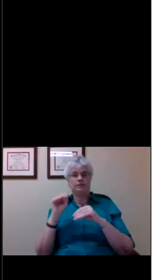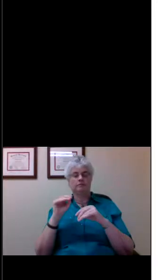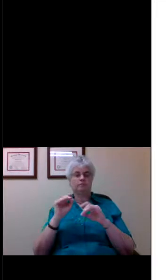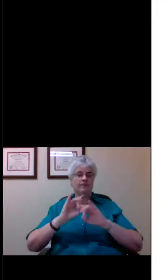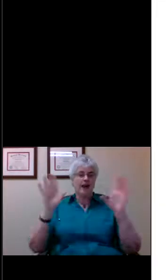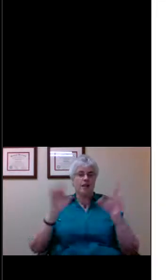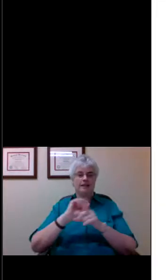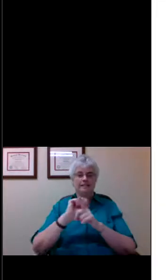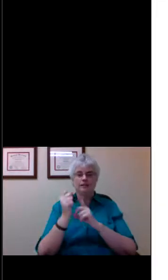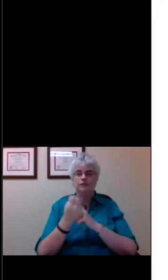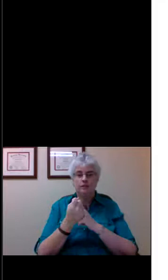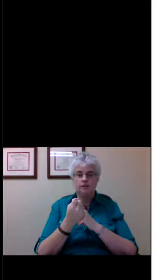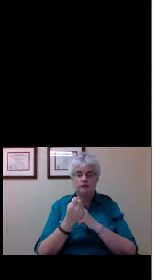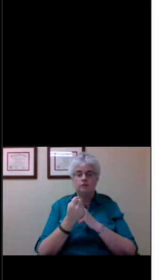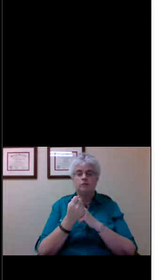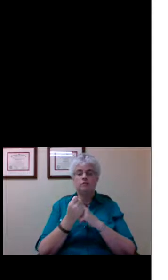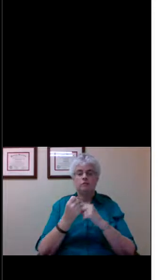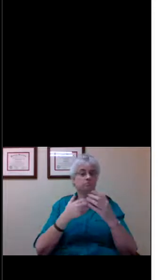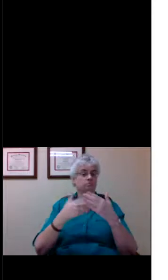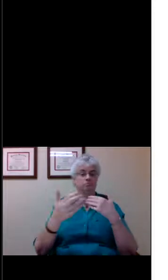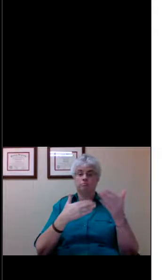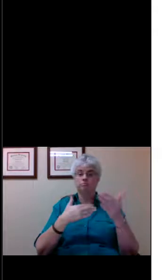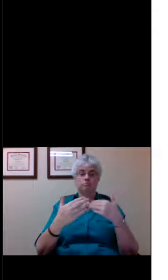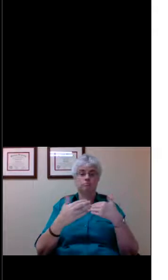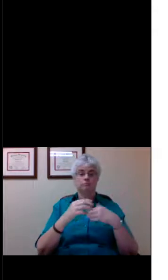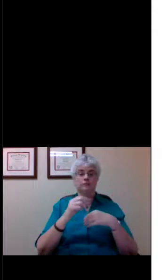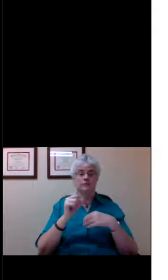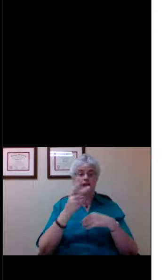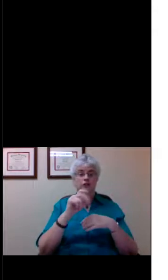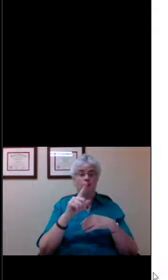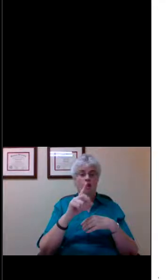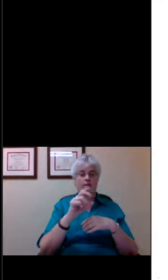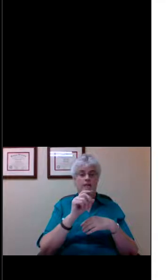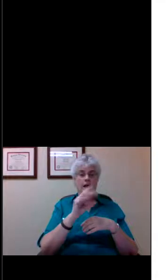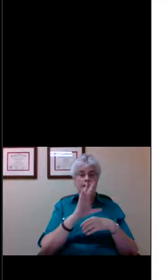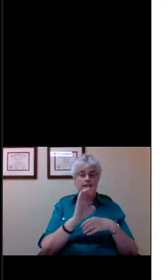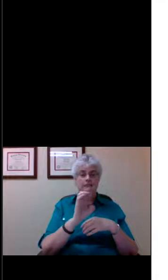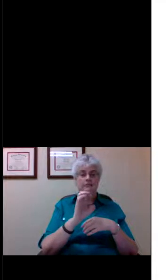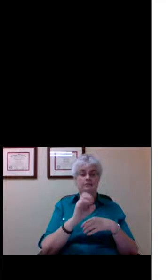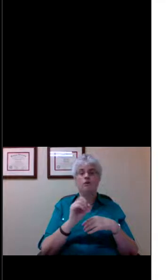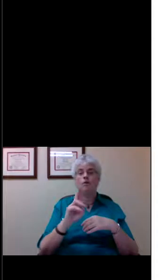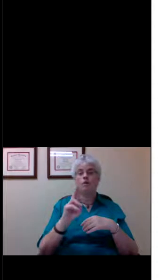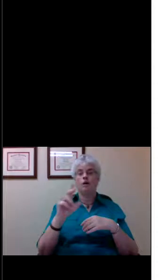environment after they leave a violent situation, regardless, you know, regardless